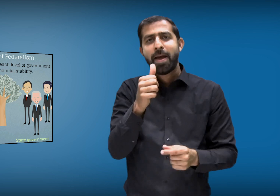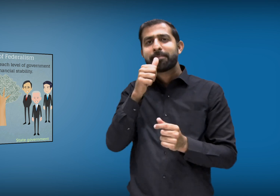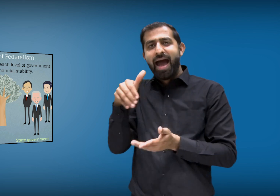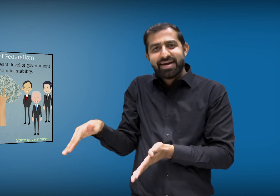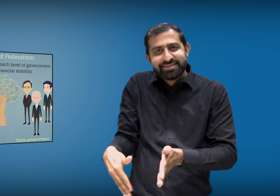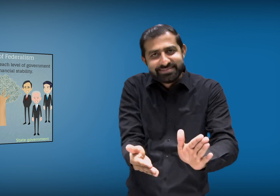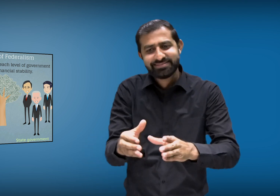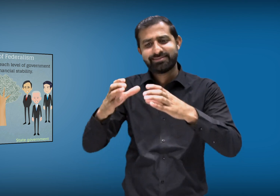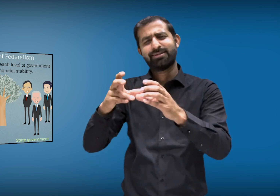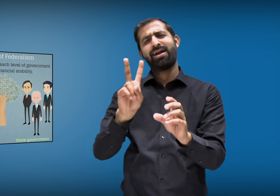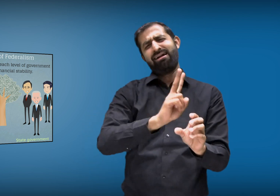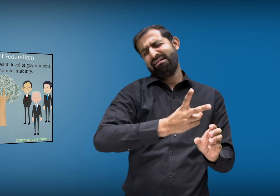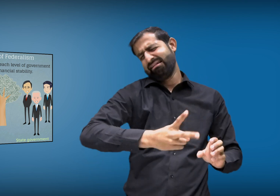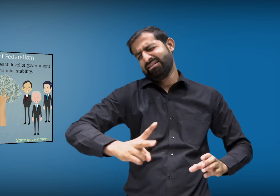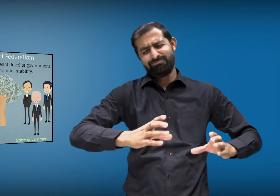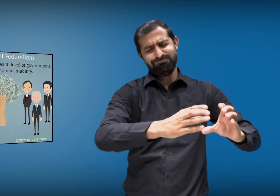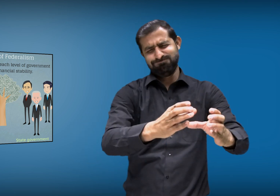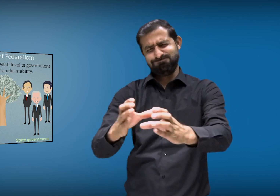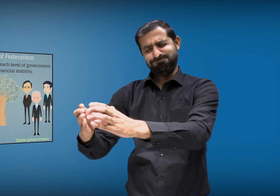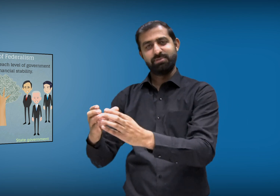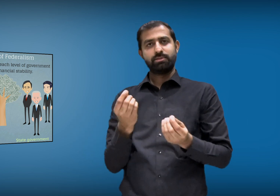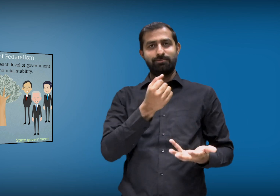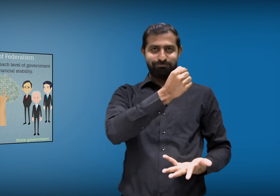infrastructure development, for water resource management and various other